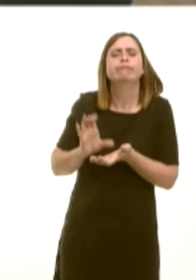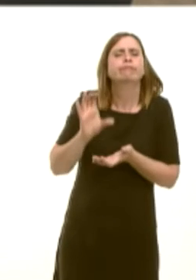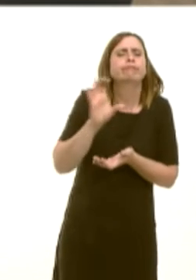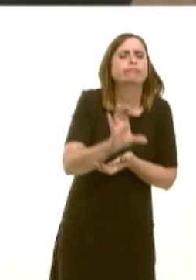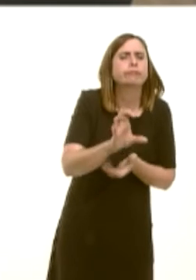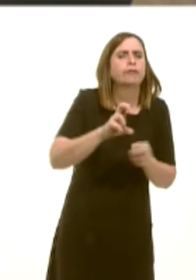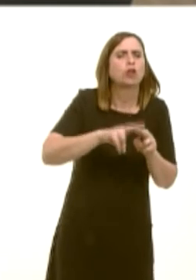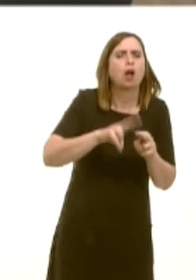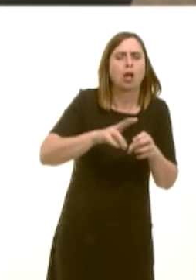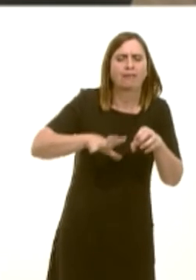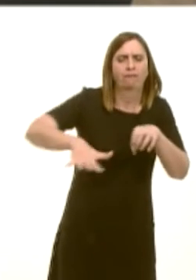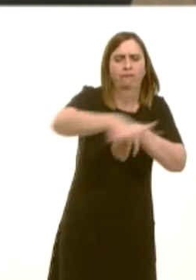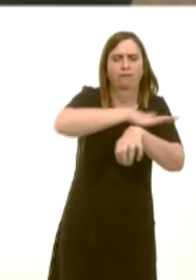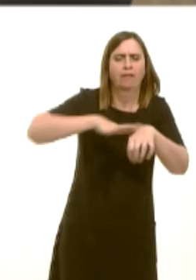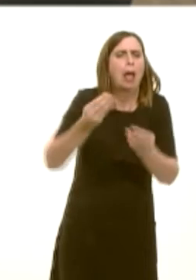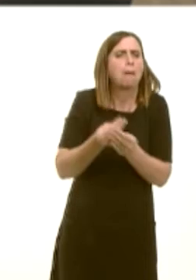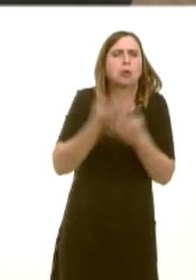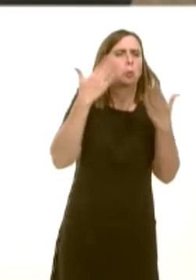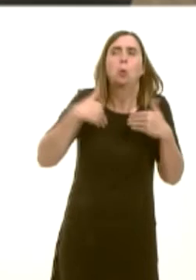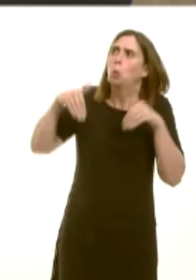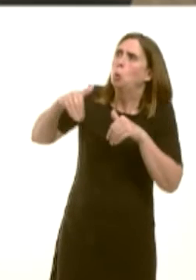and the surrounding areaóweíll wait to see what the Treasury says about that. We will